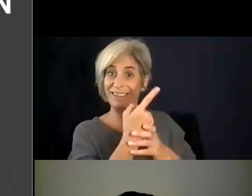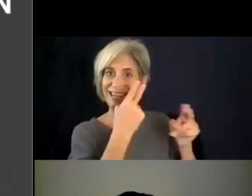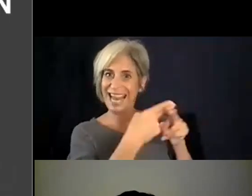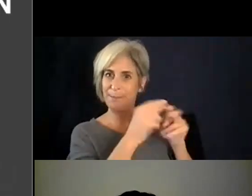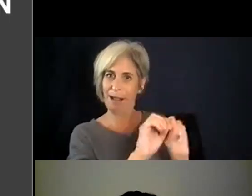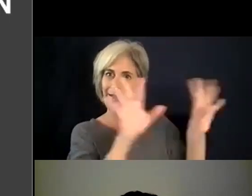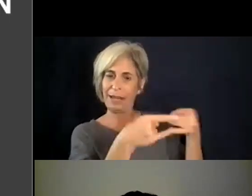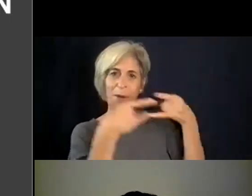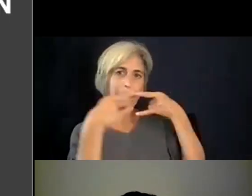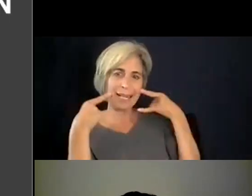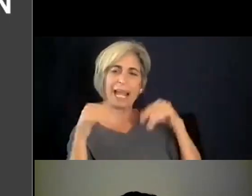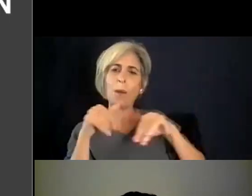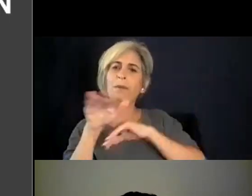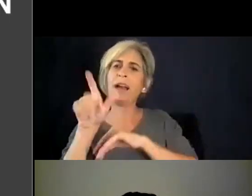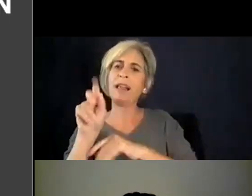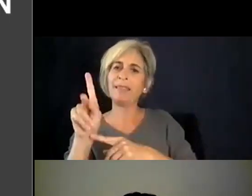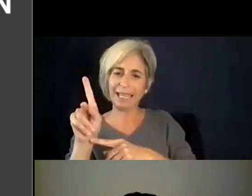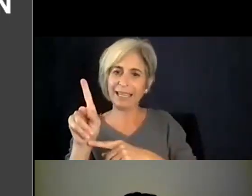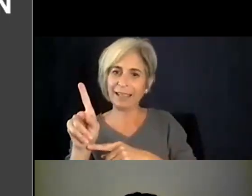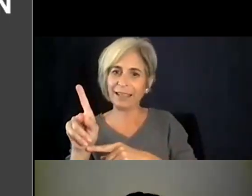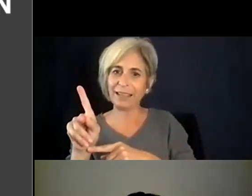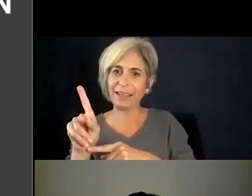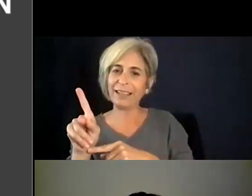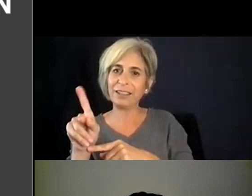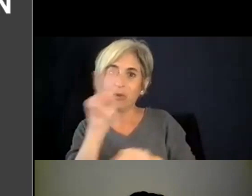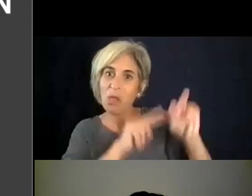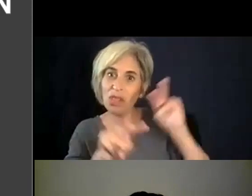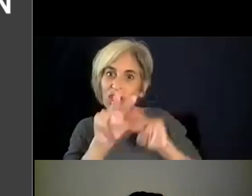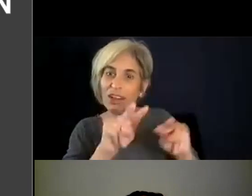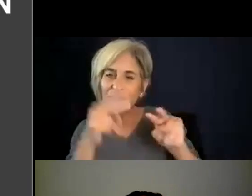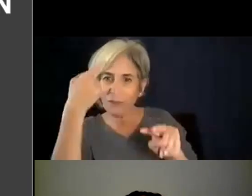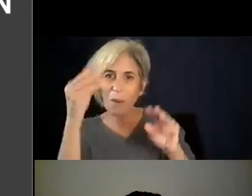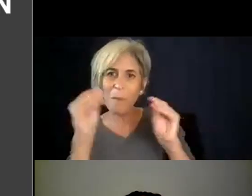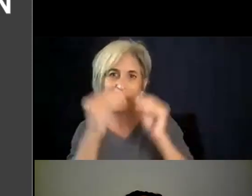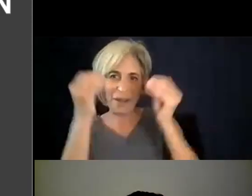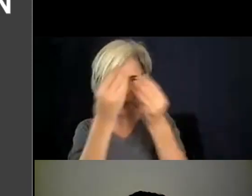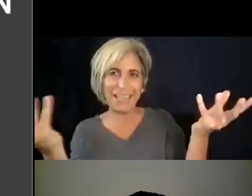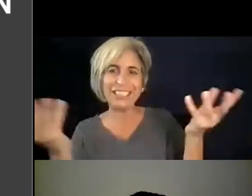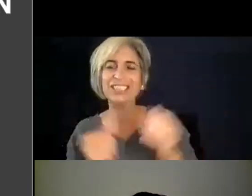provide you a link to take a look at more information about them.